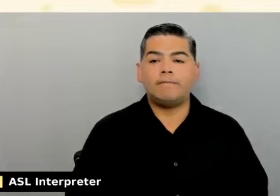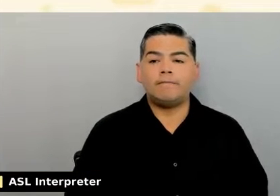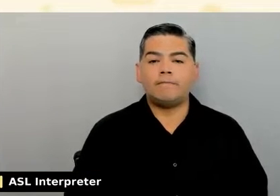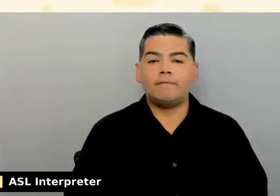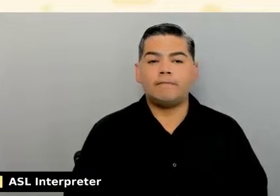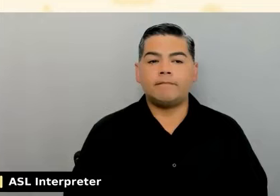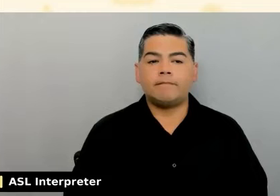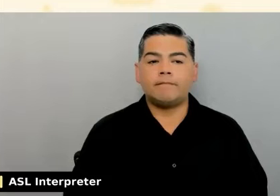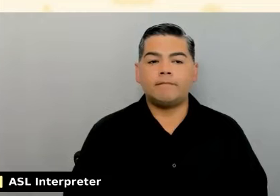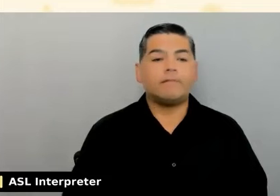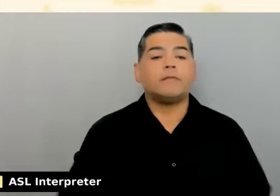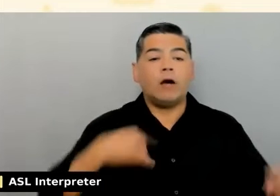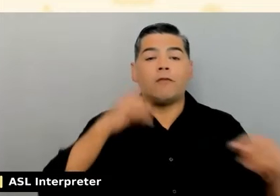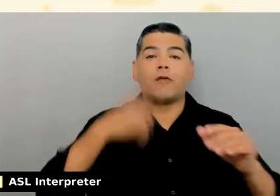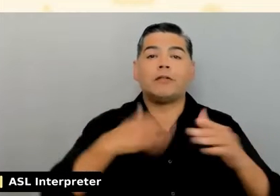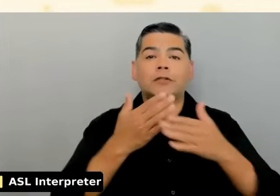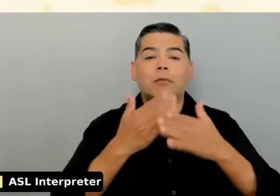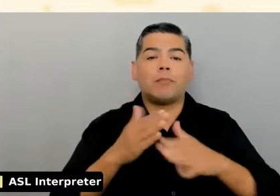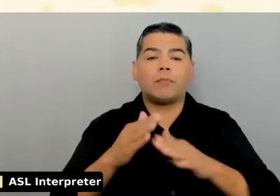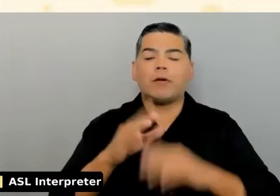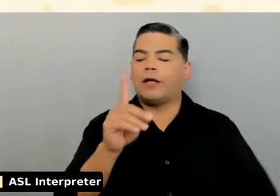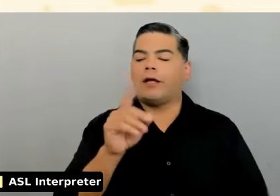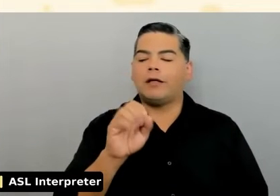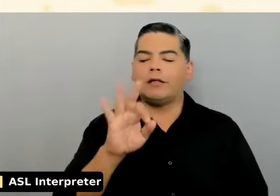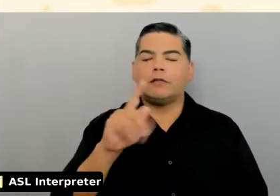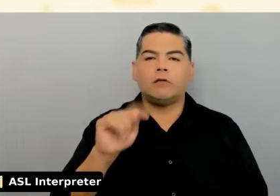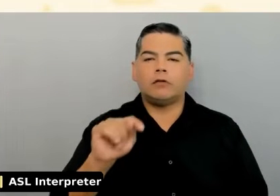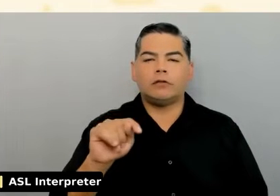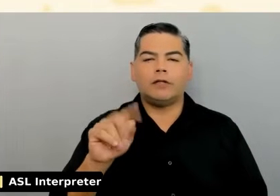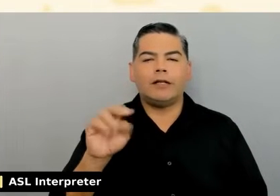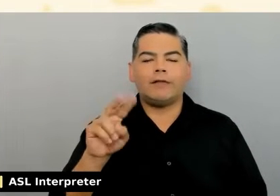As far as breaking the default navigation, yes, if tab index